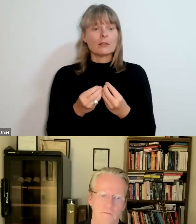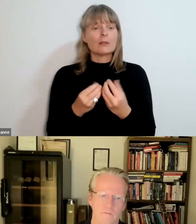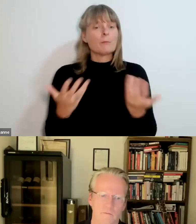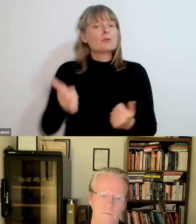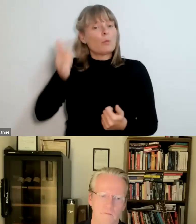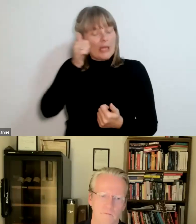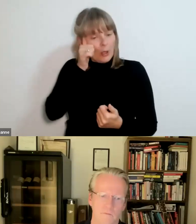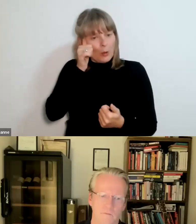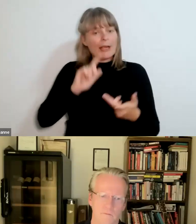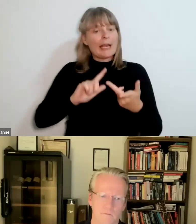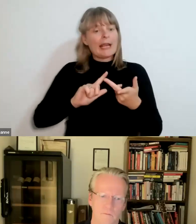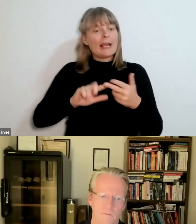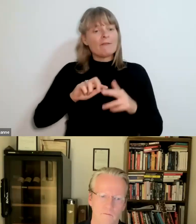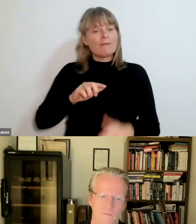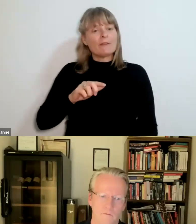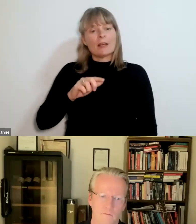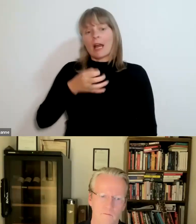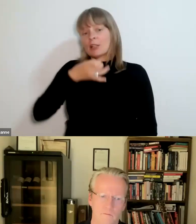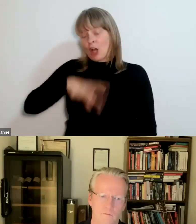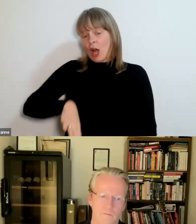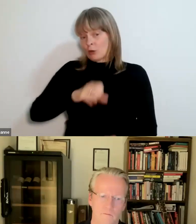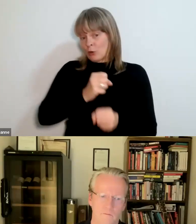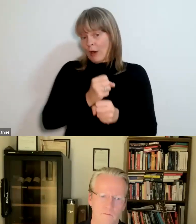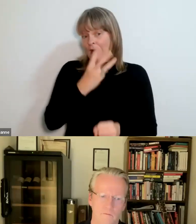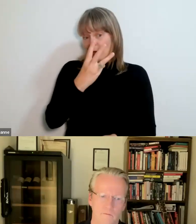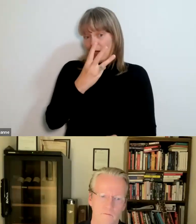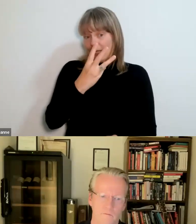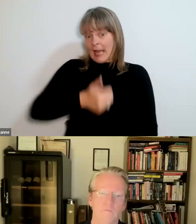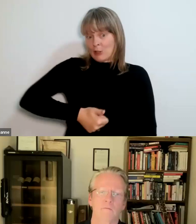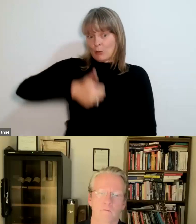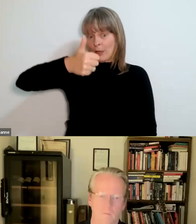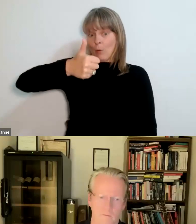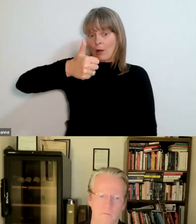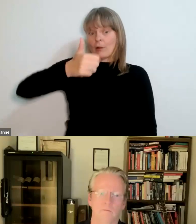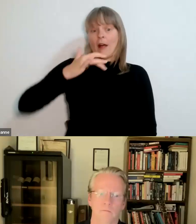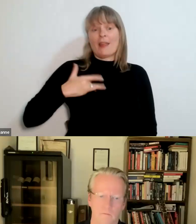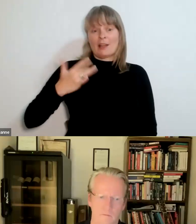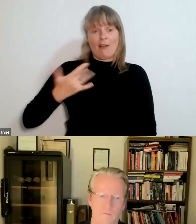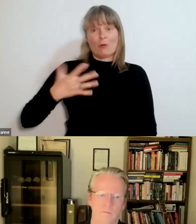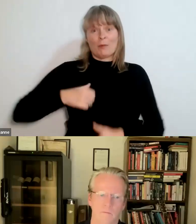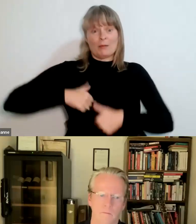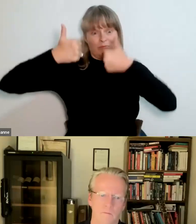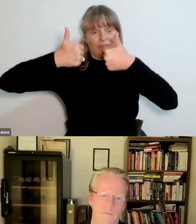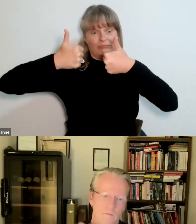can do that. And getting really innovative, bringing in Telehealth , a community health.